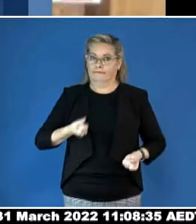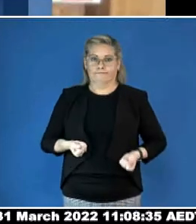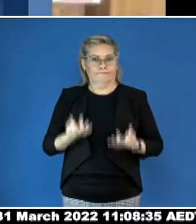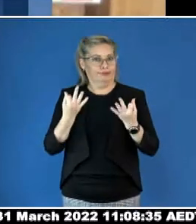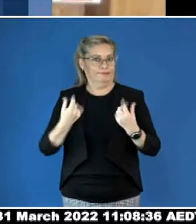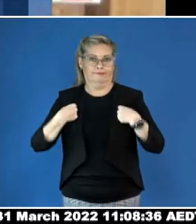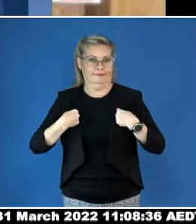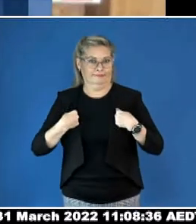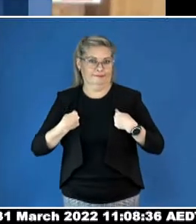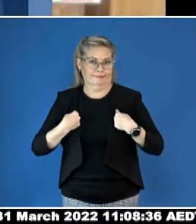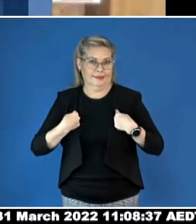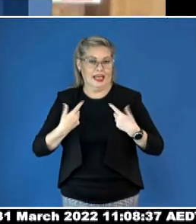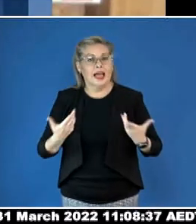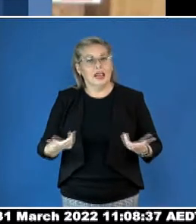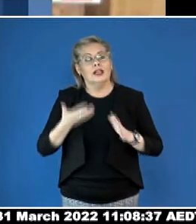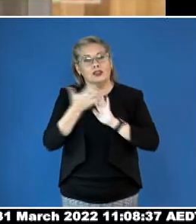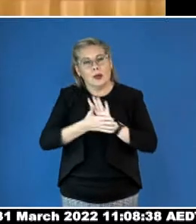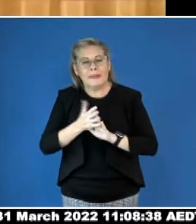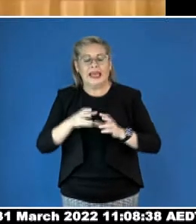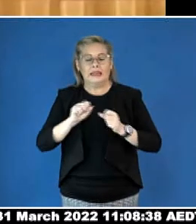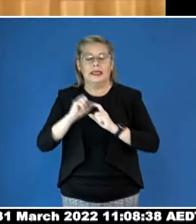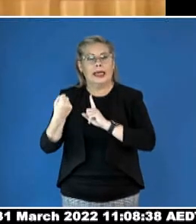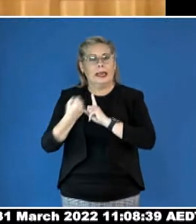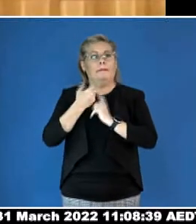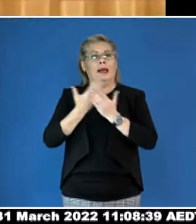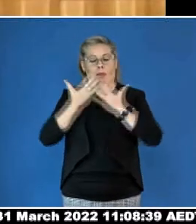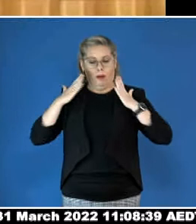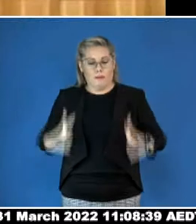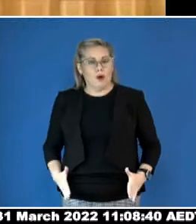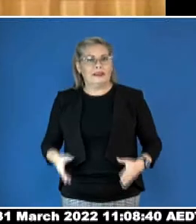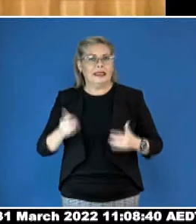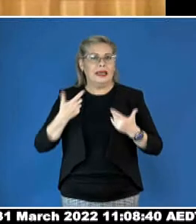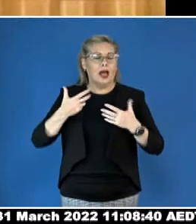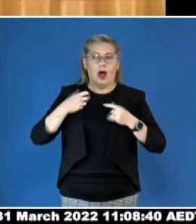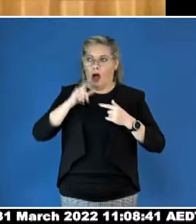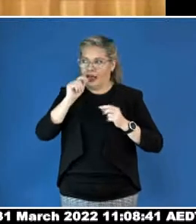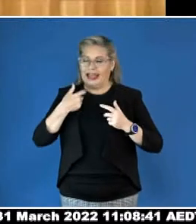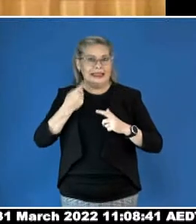So I'm on medication for it. And how does your disability affect your day-to-day life?